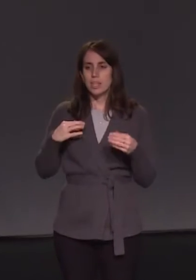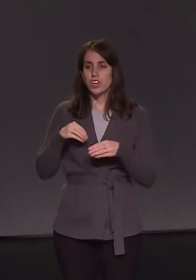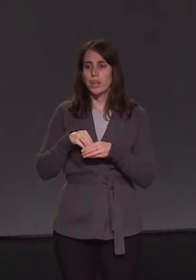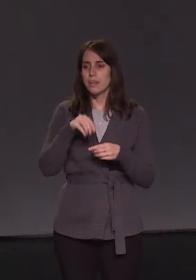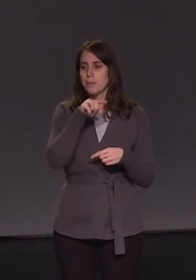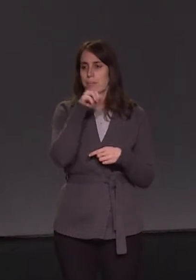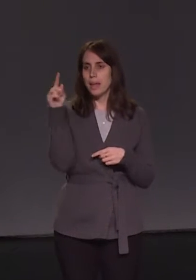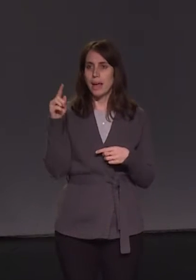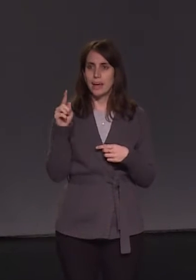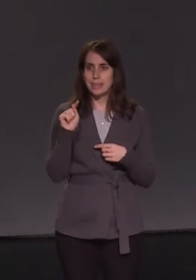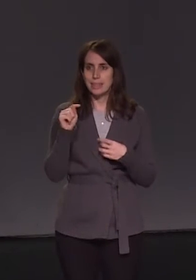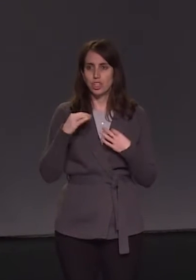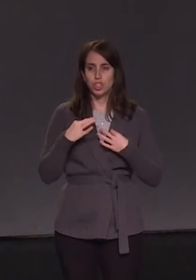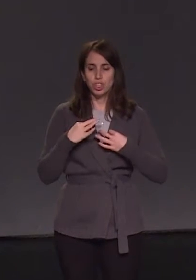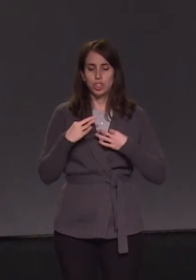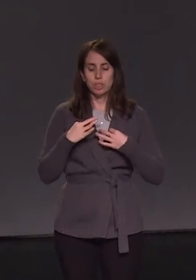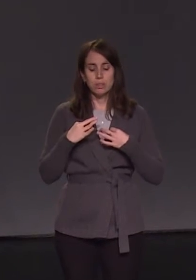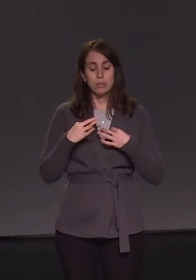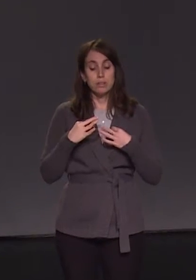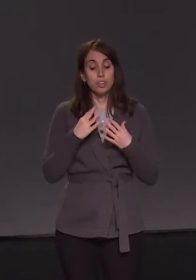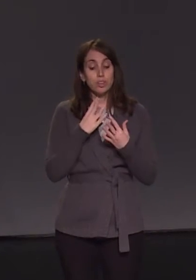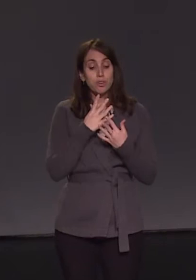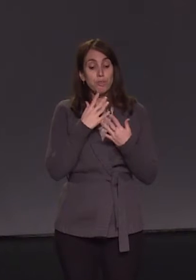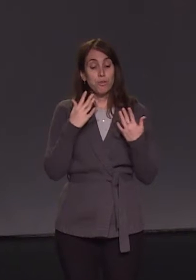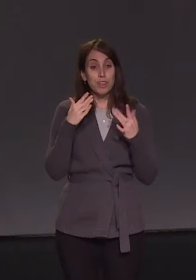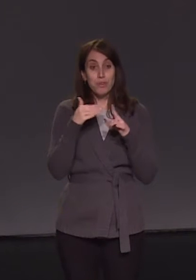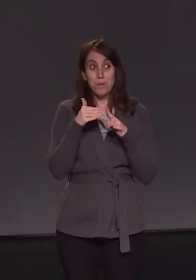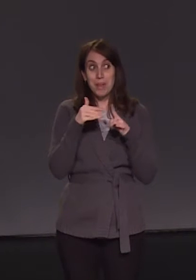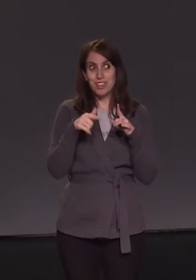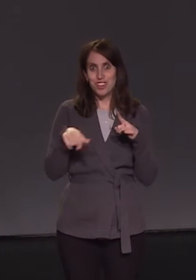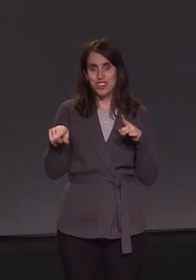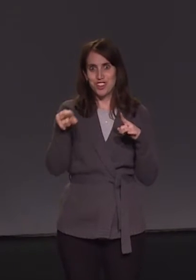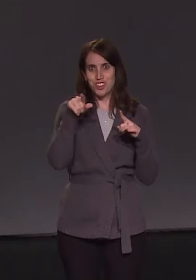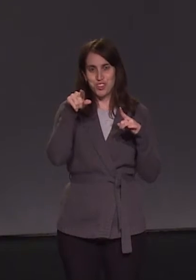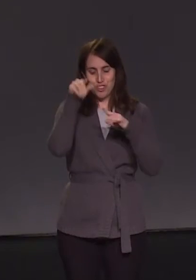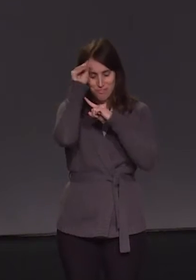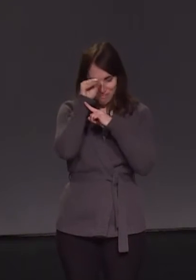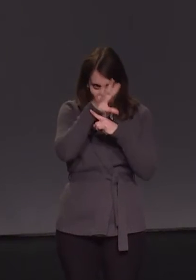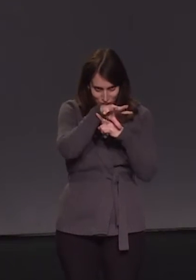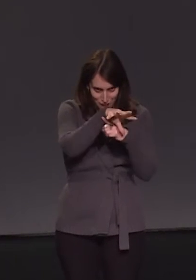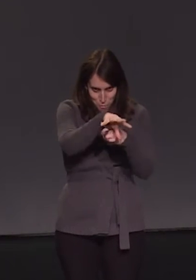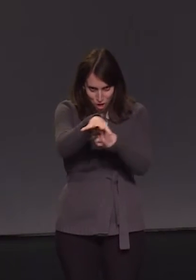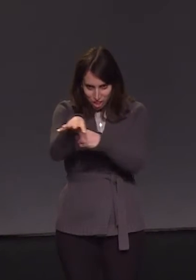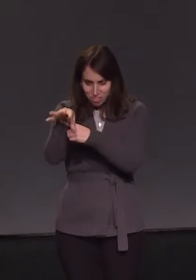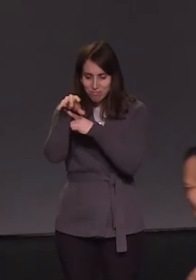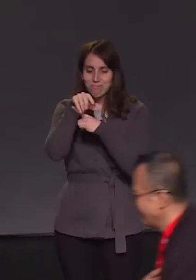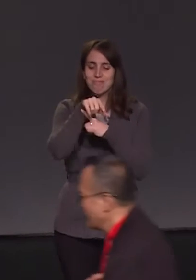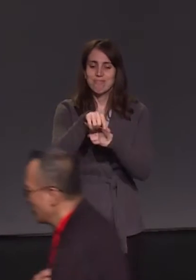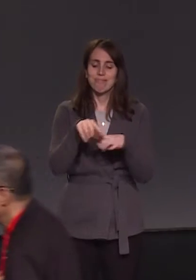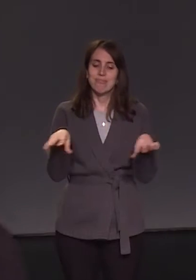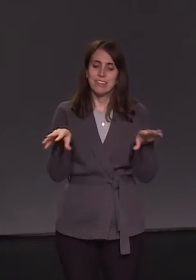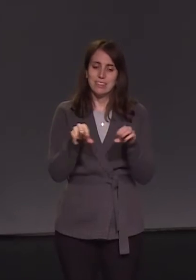As a friendly reminder, you’re on camera! Sessions are filmed and photographed for archival purposes.